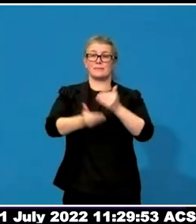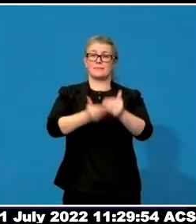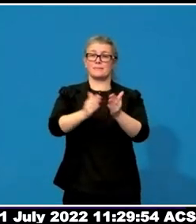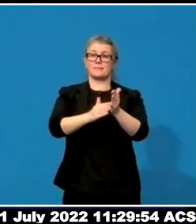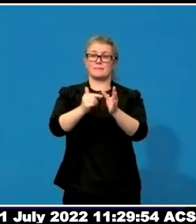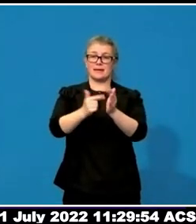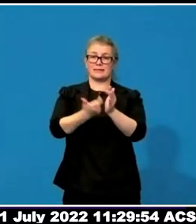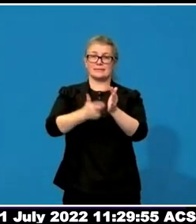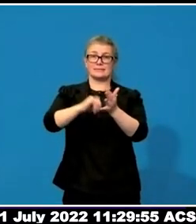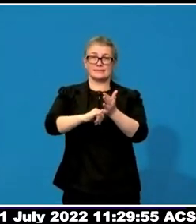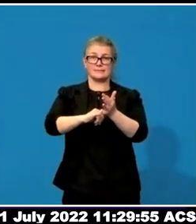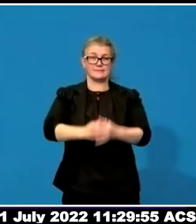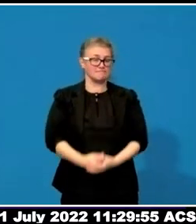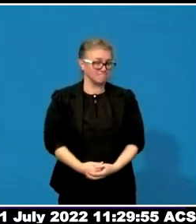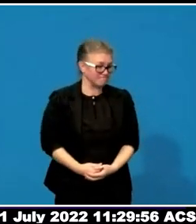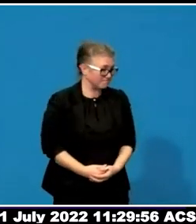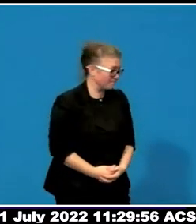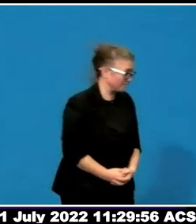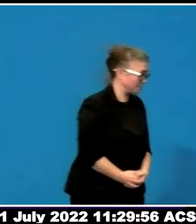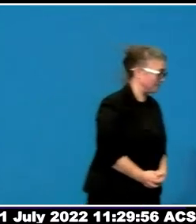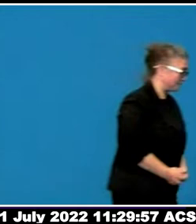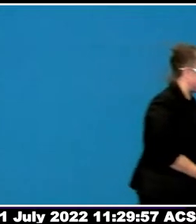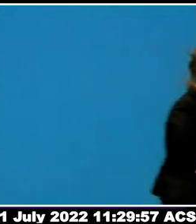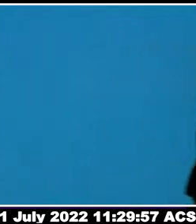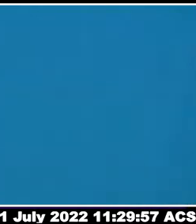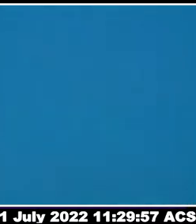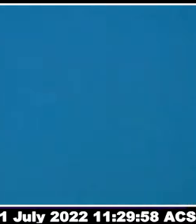The question of procedural fairness and the tendering of documents.